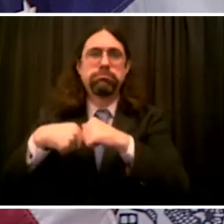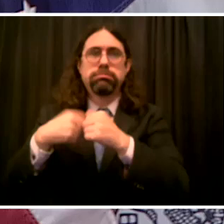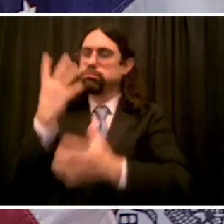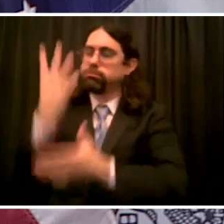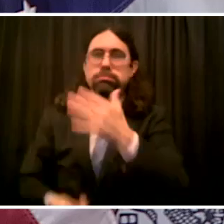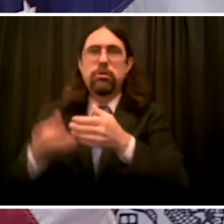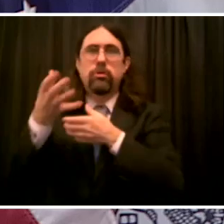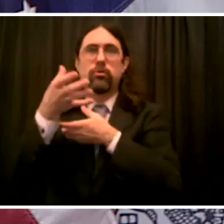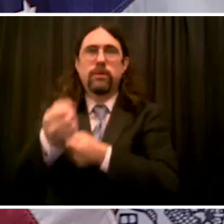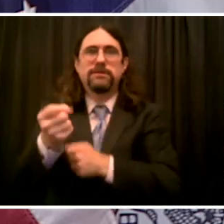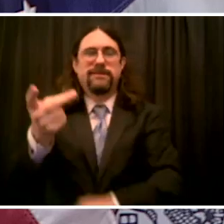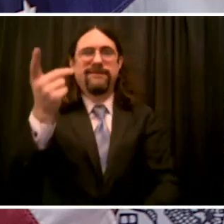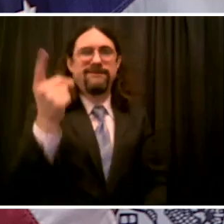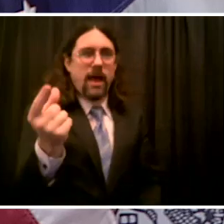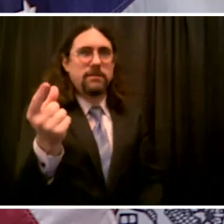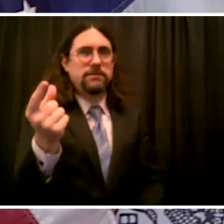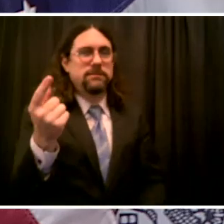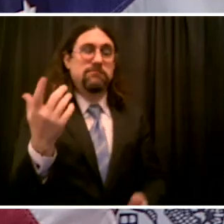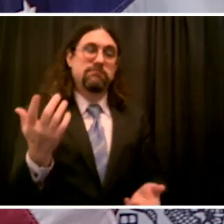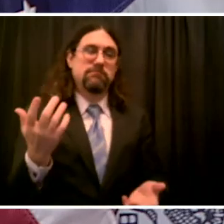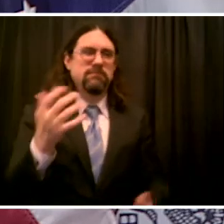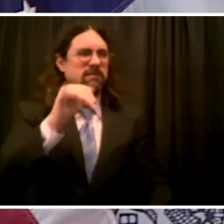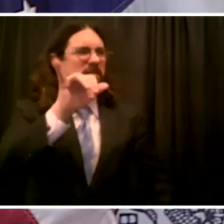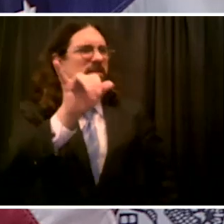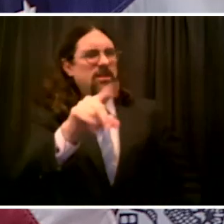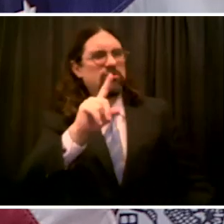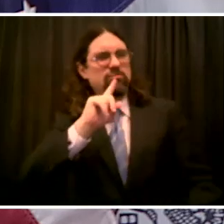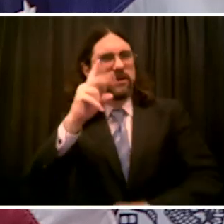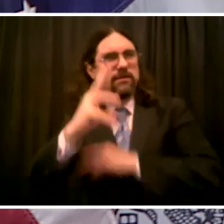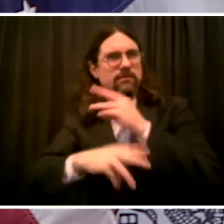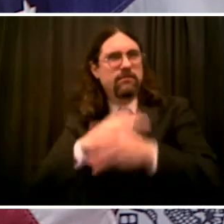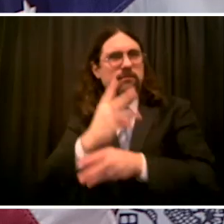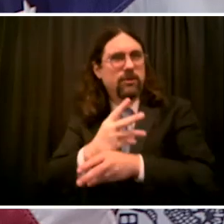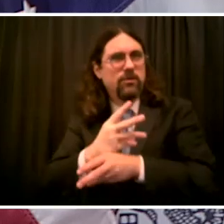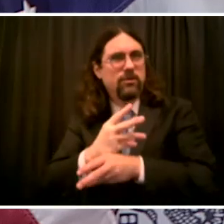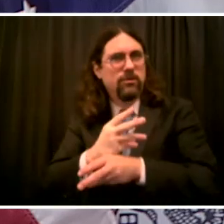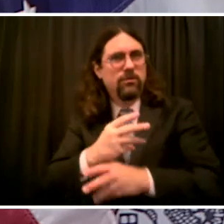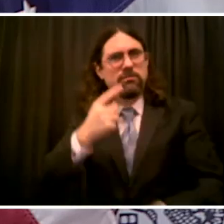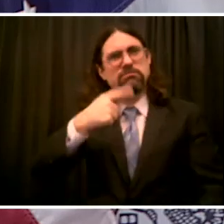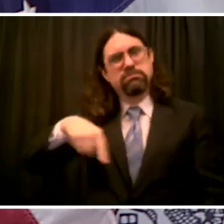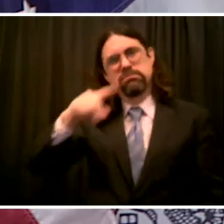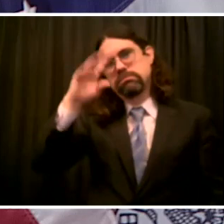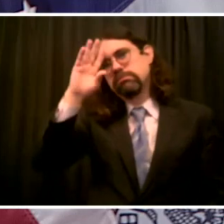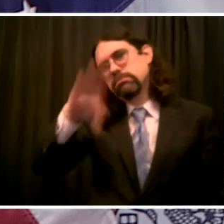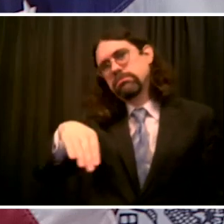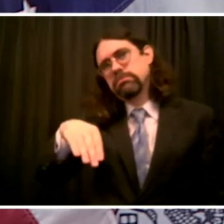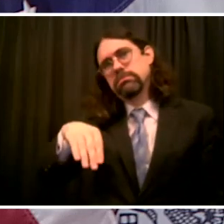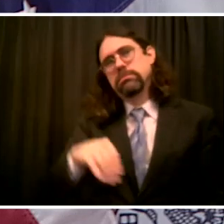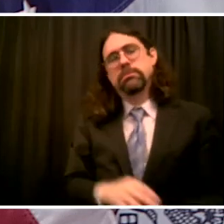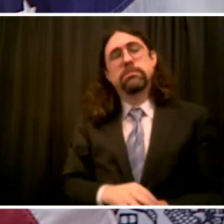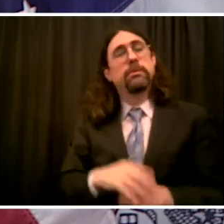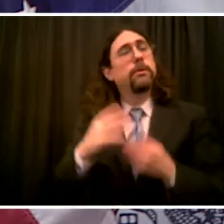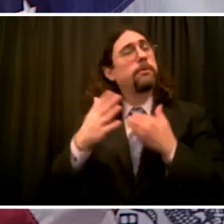THTA'S JUST A FACT. IT'S A REALITY. AND WREE' WAARE OF IT. AND IT'S WHY WE WORKSO HARD AND DO WHAT WE DO IN